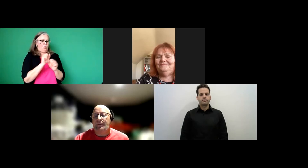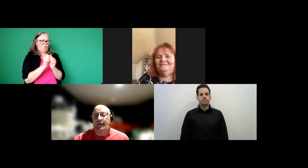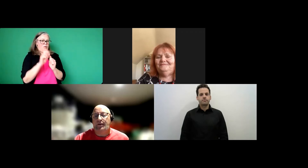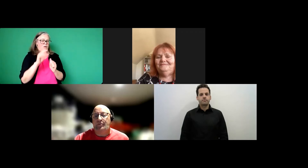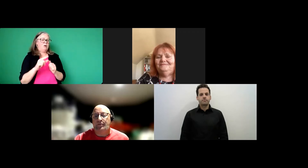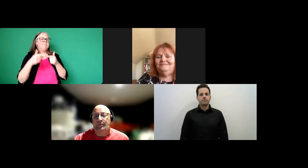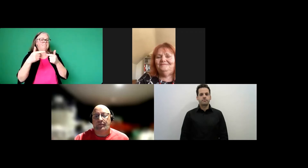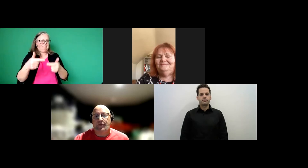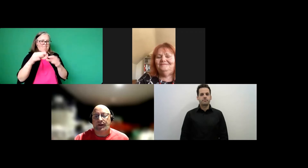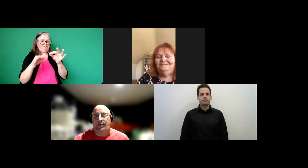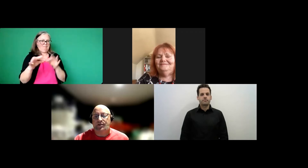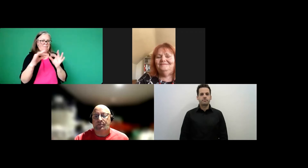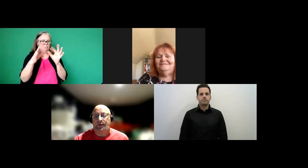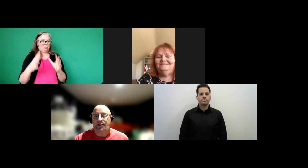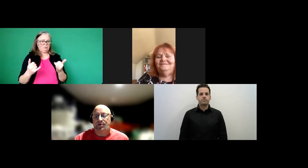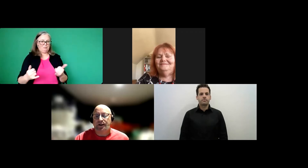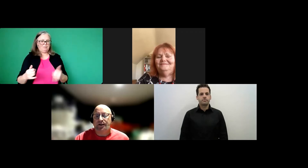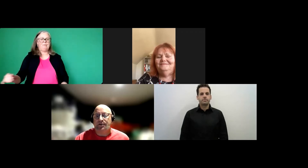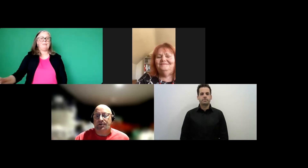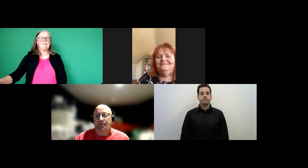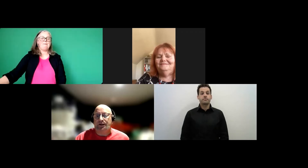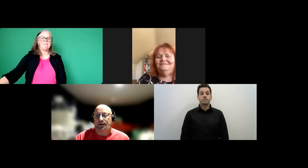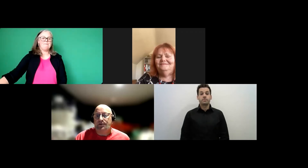um my disabilities are hidden disabilities